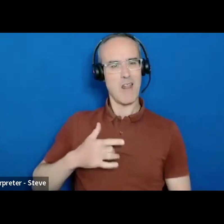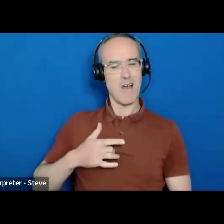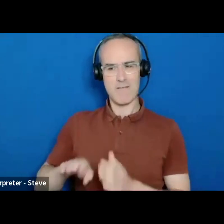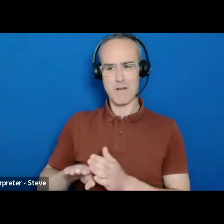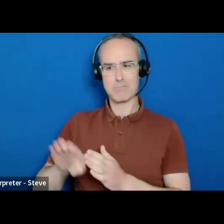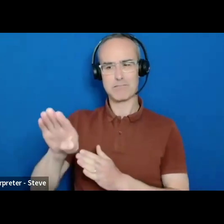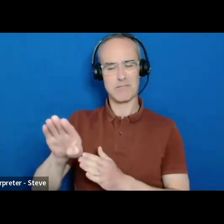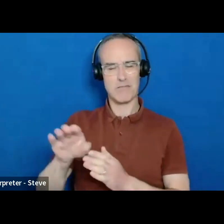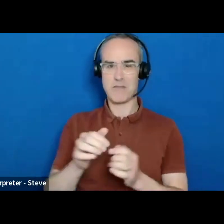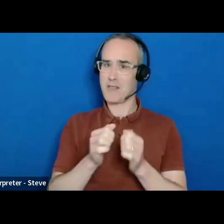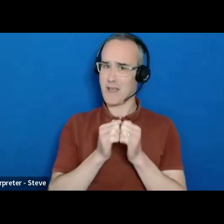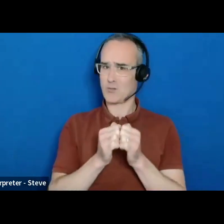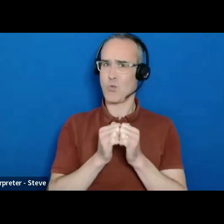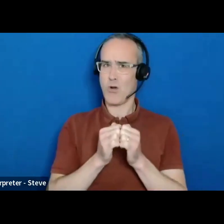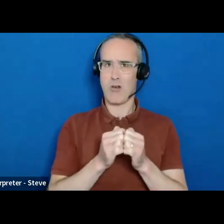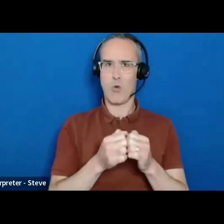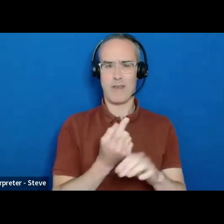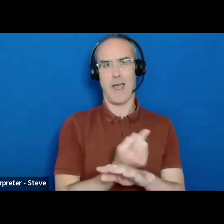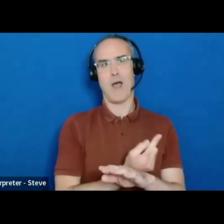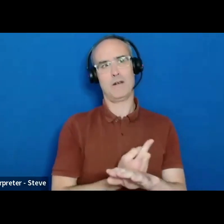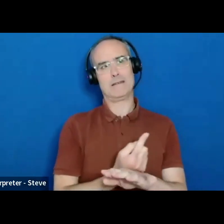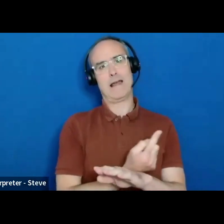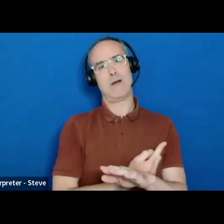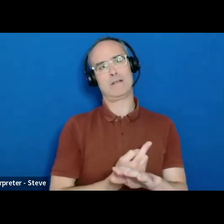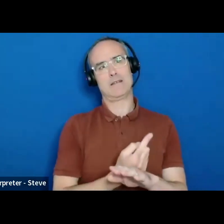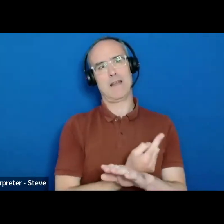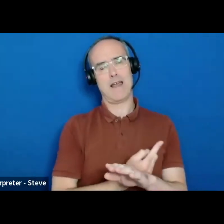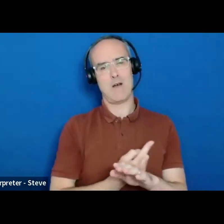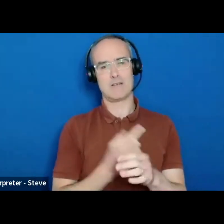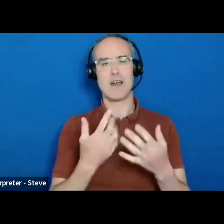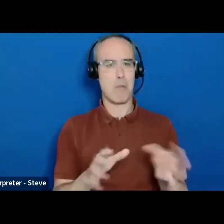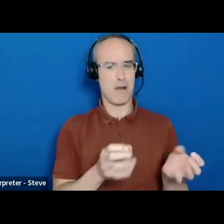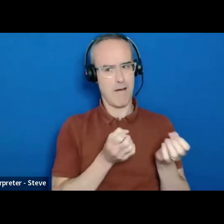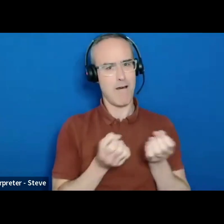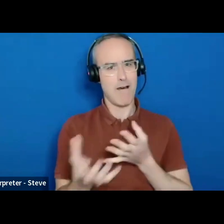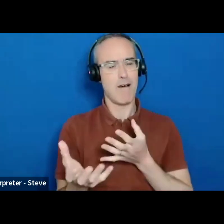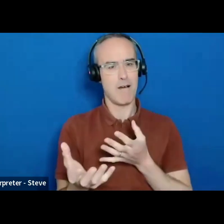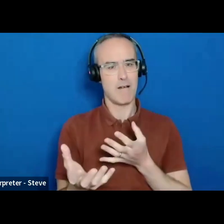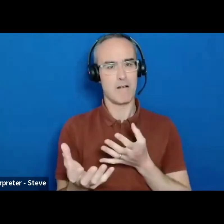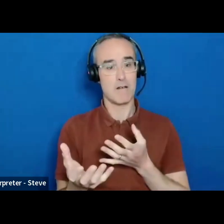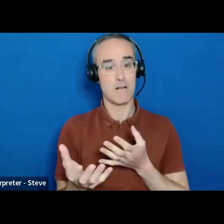hours that I've put into it. So I'm really happy to answer questions.